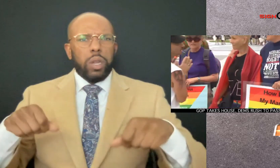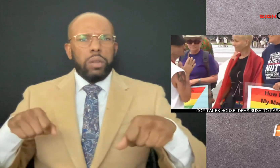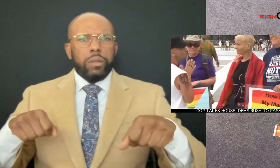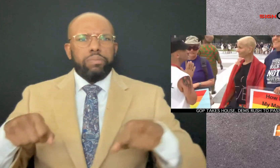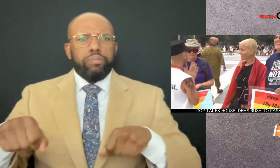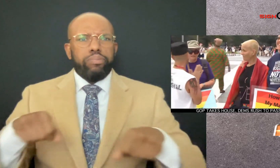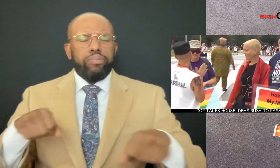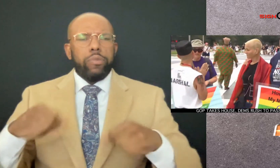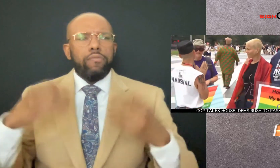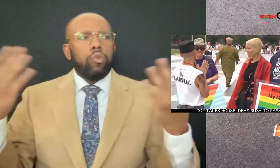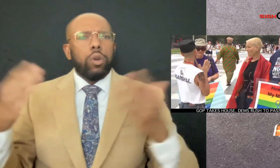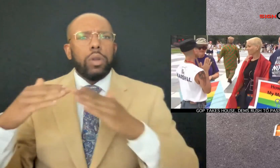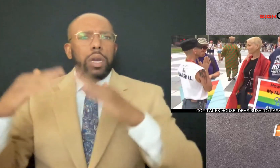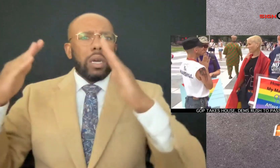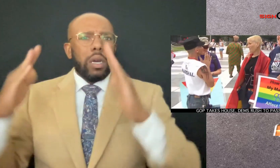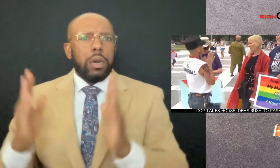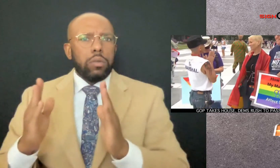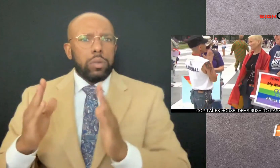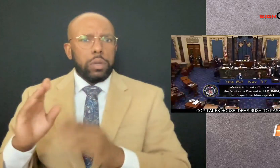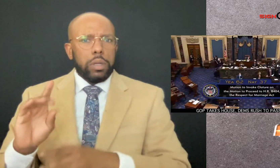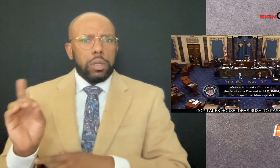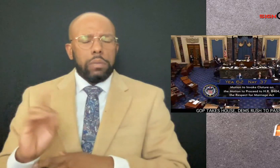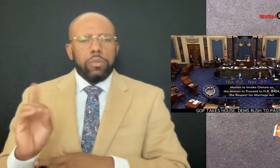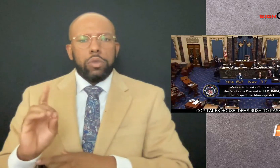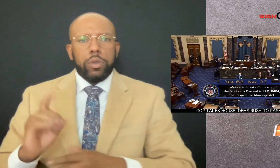And that would be a major shake-up for house Democrats.